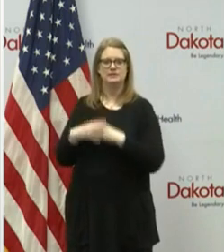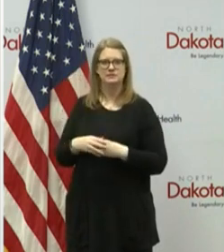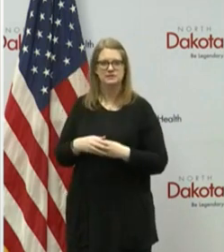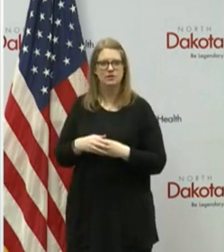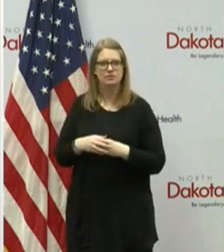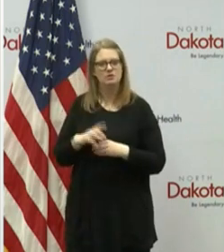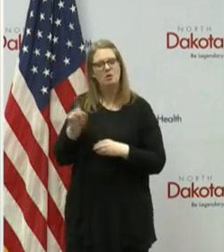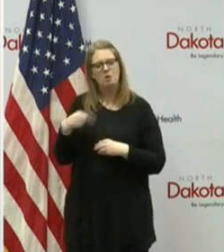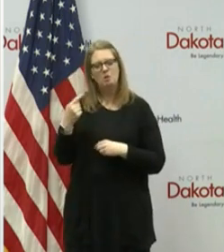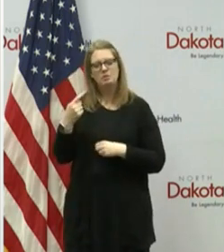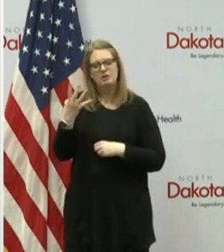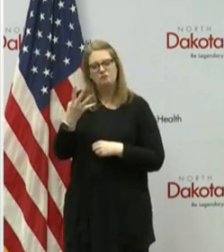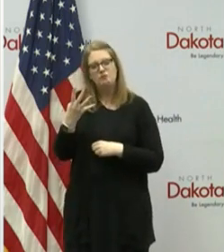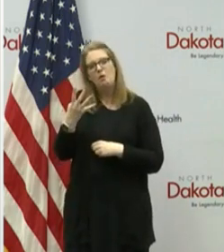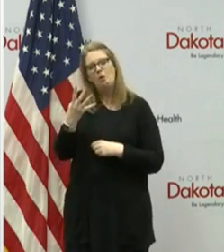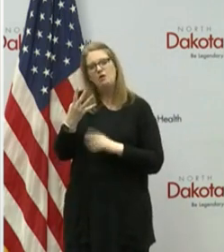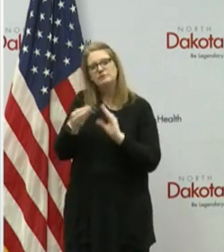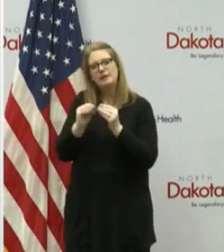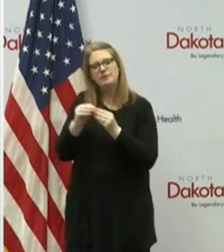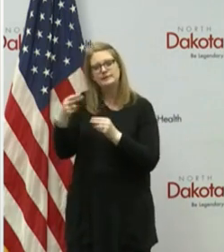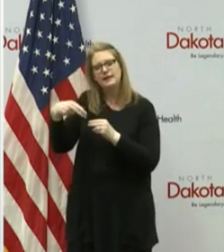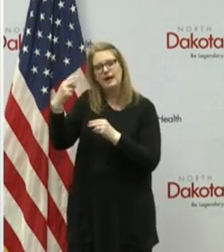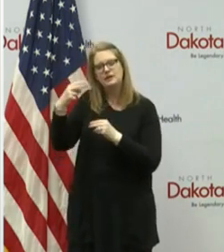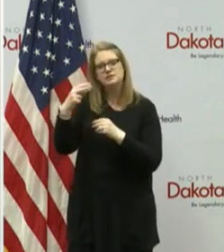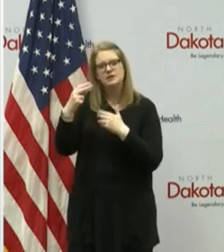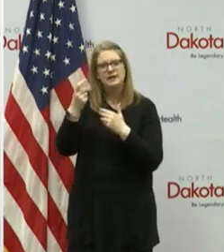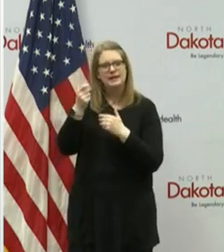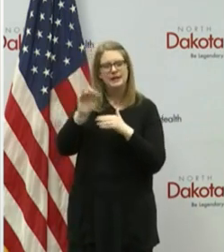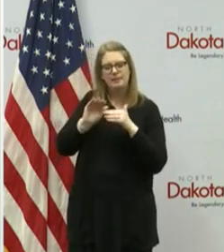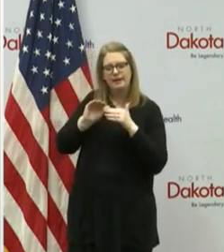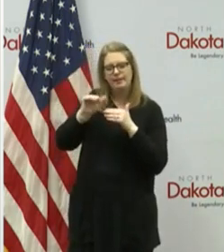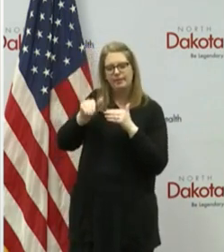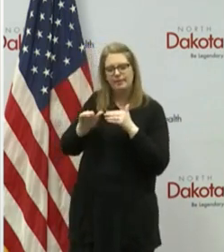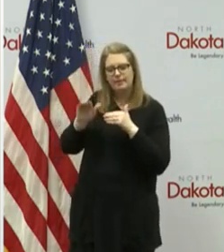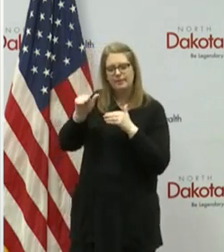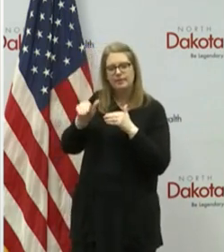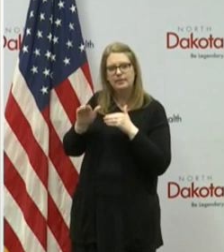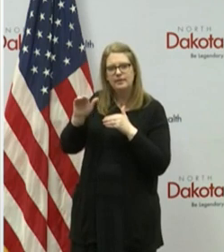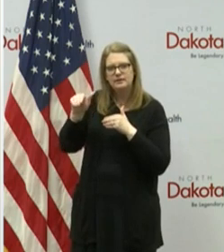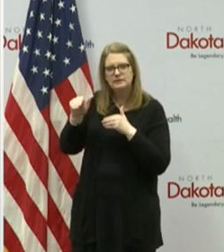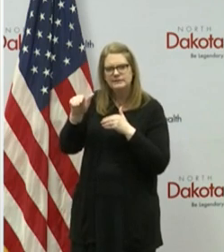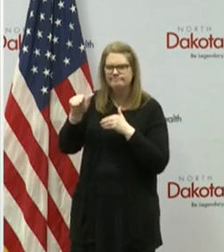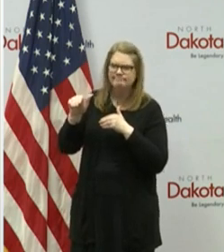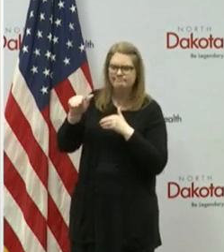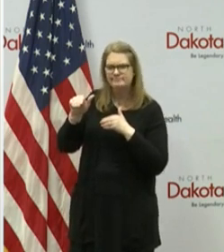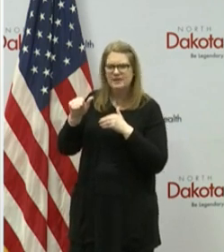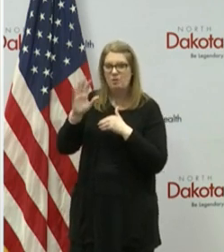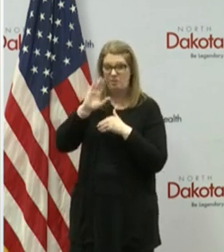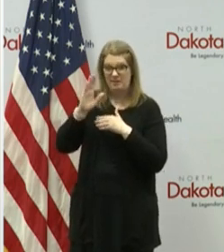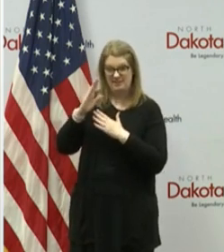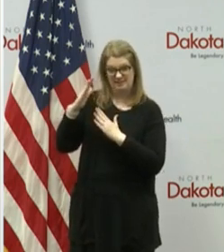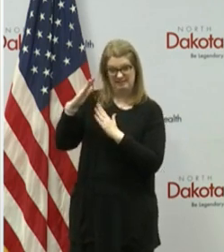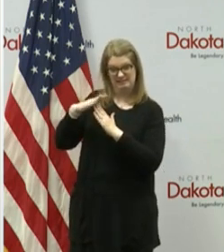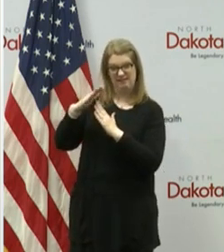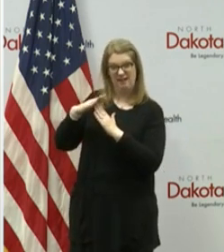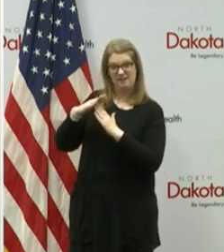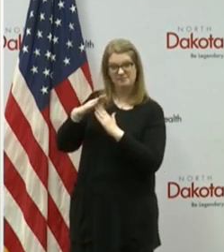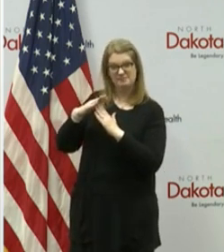INCREASE WHICH WENT DOWN YESTERDAY BY 10 14 TODAY. ONLY FOUR HIGHER THAN WE WERE A